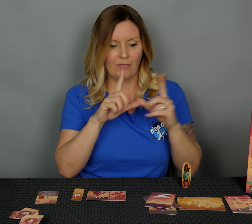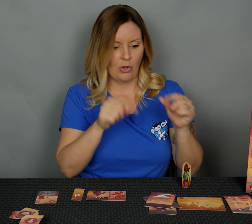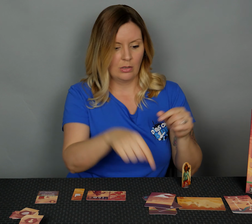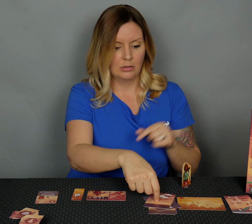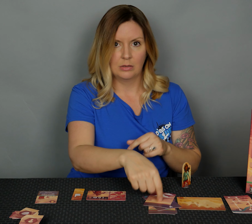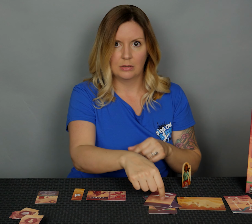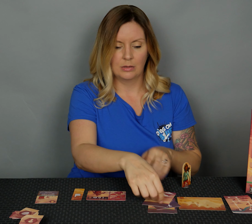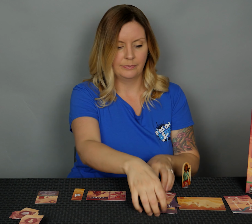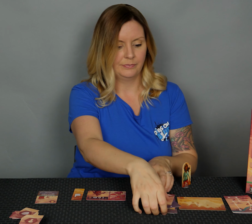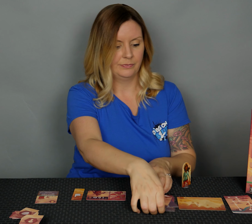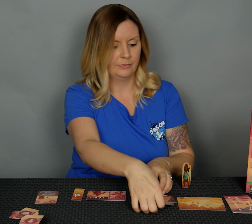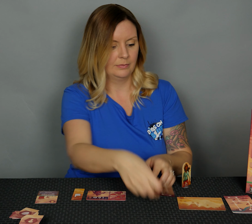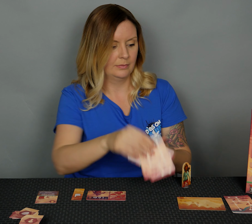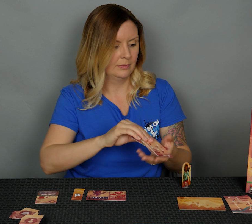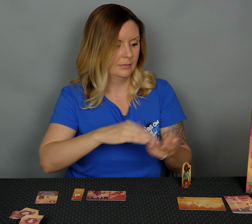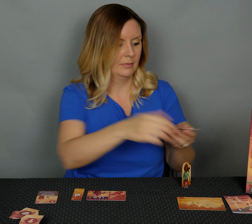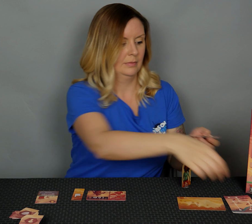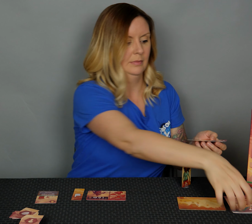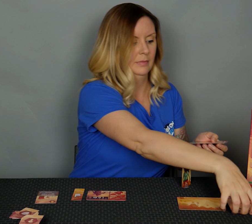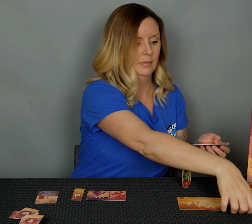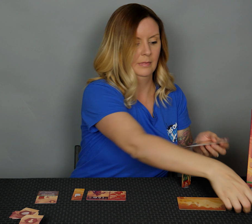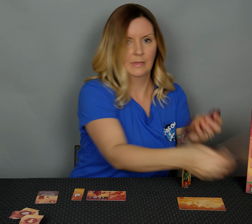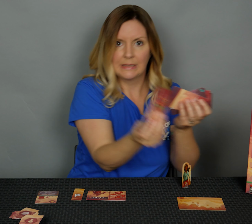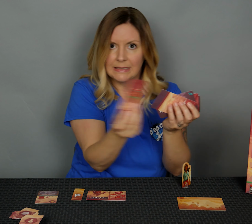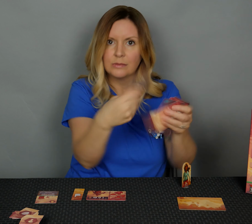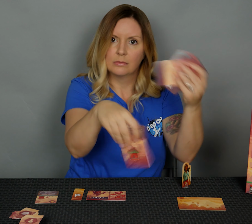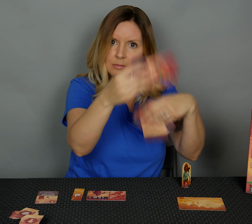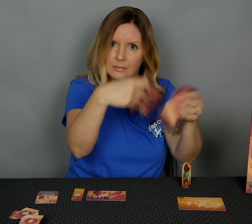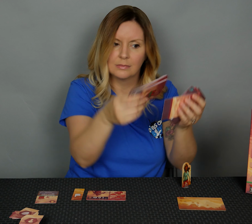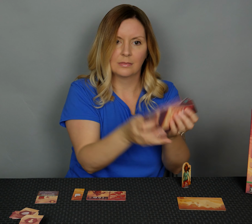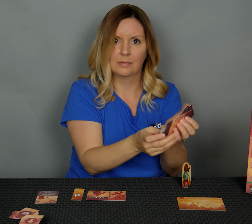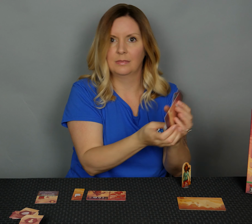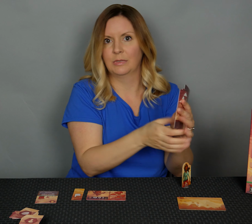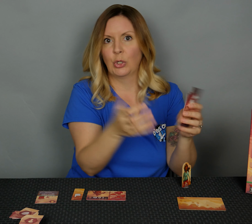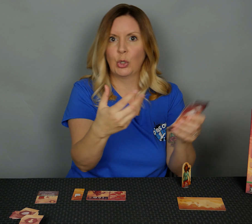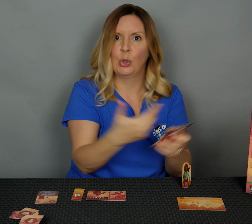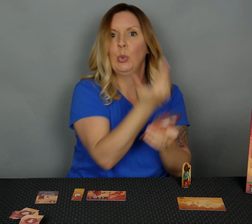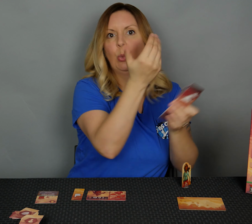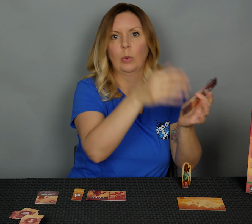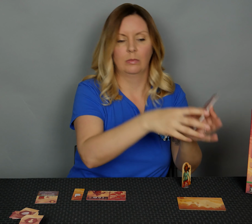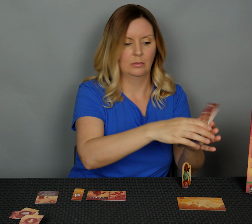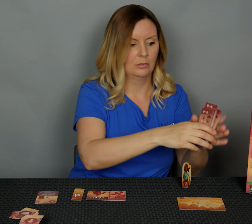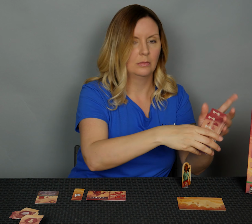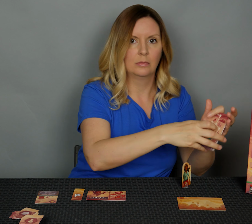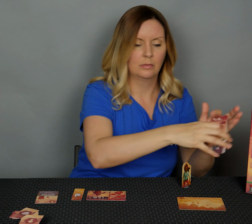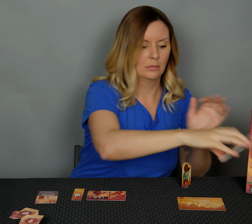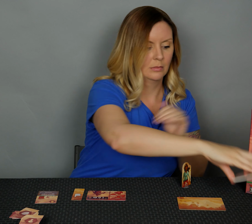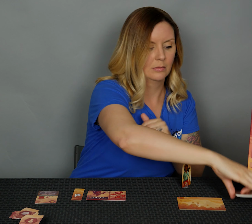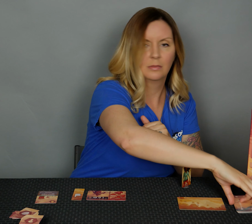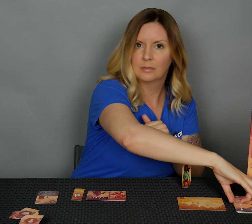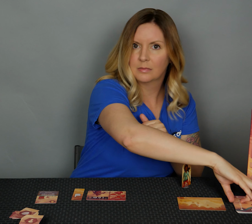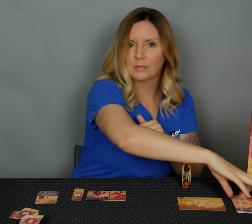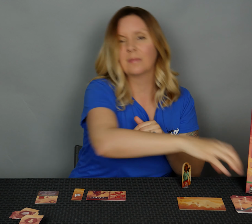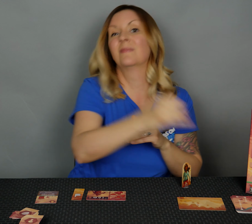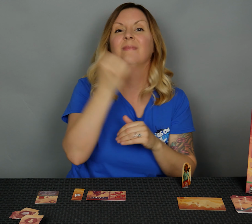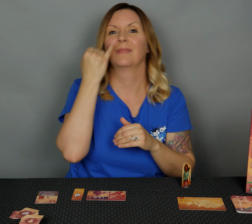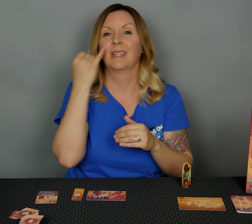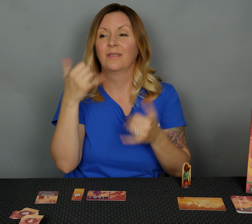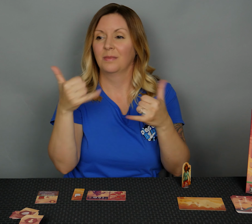Shuffle the played level cards with the unplayed level cards to form a new level deck.